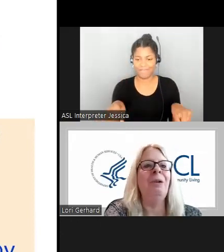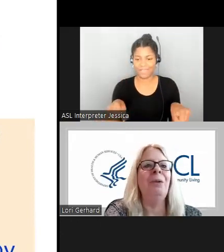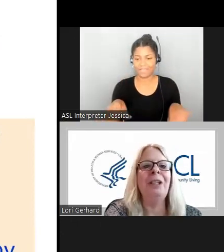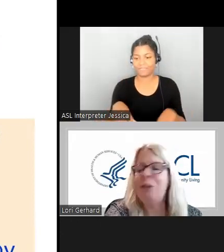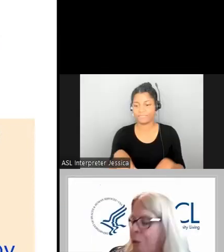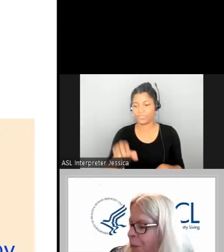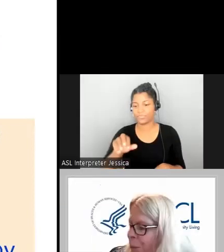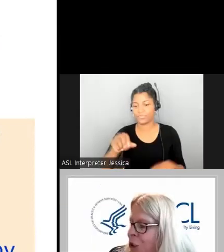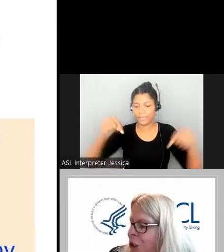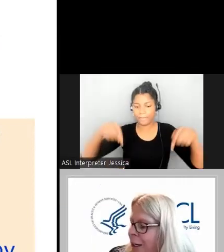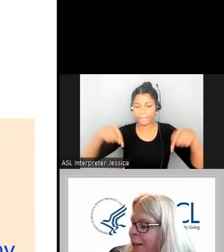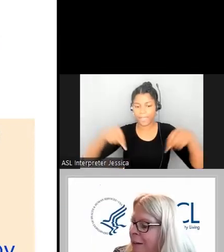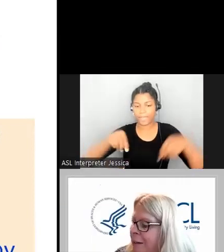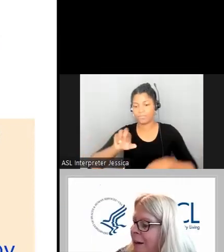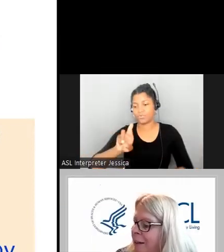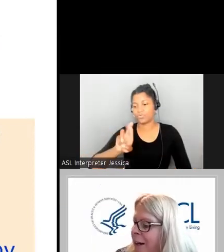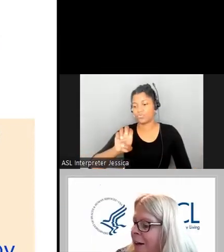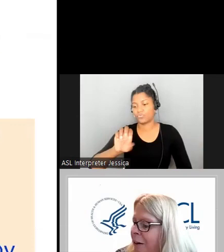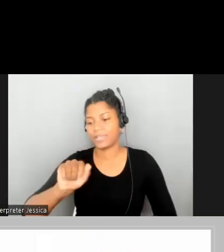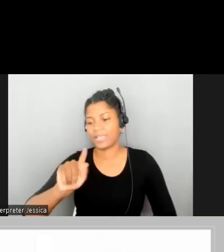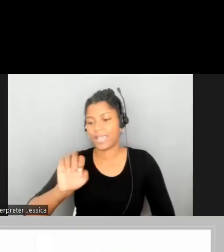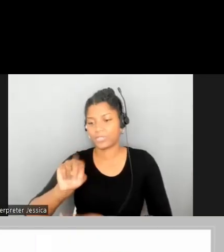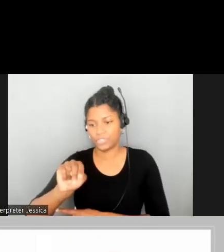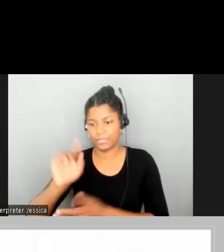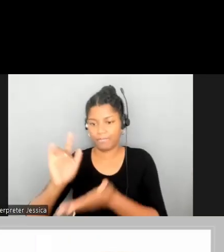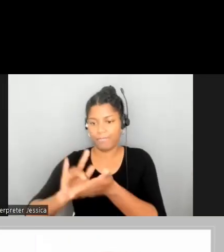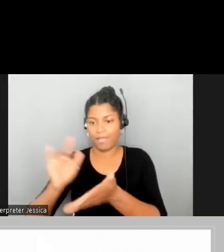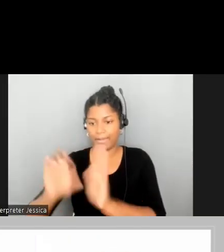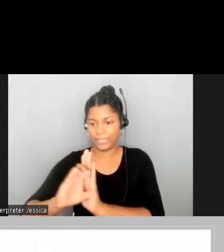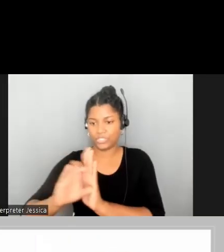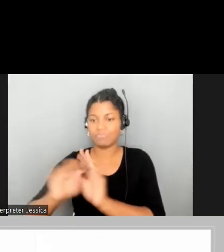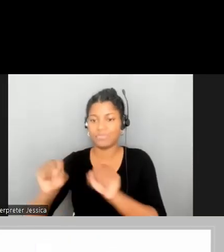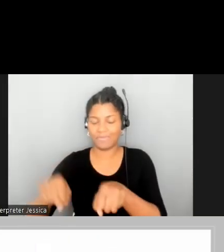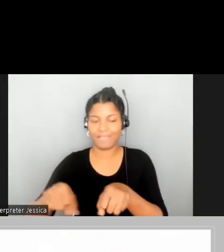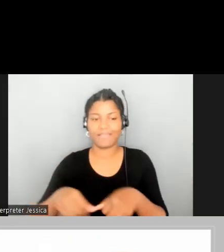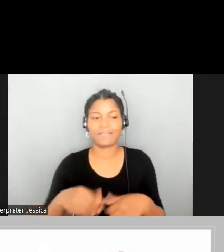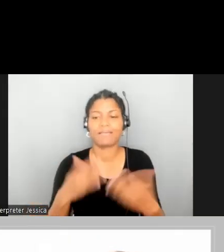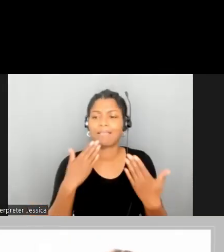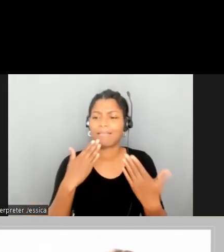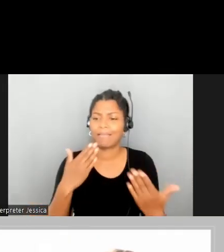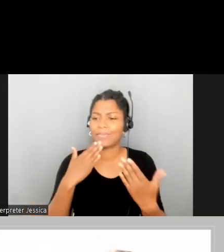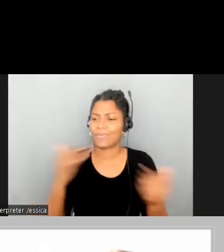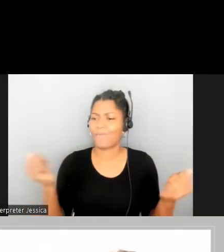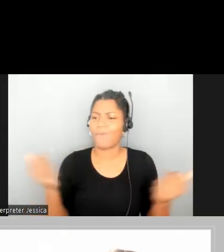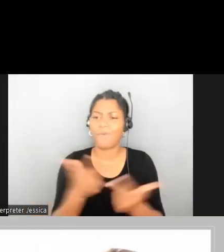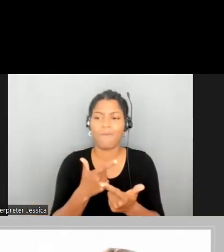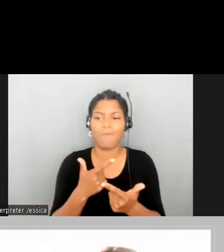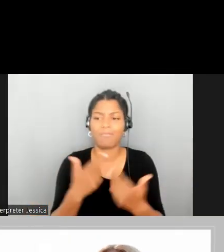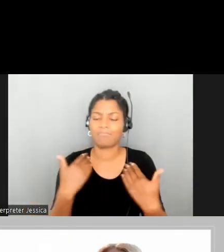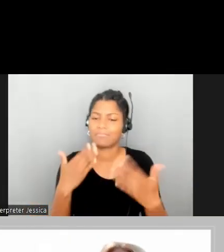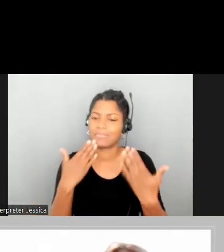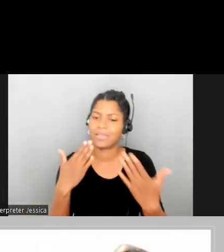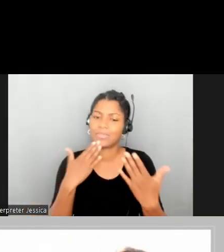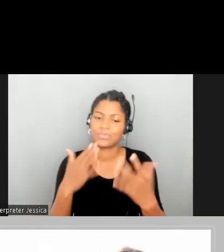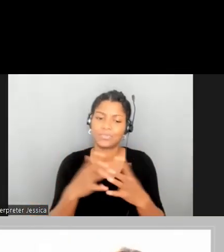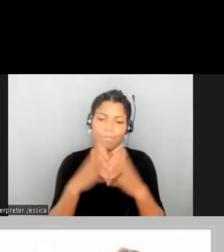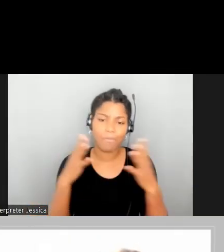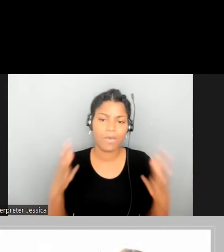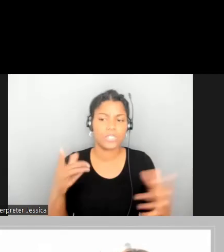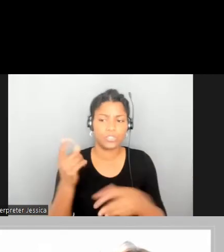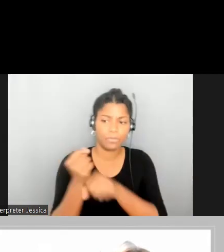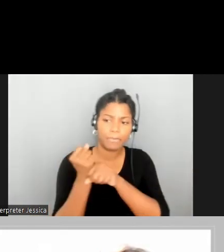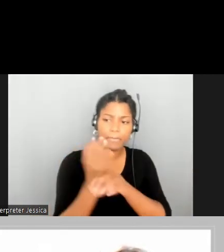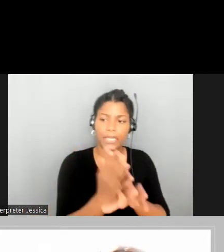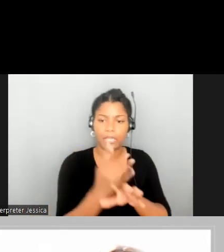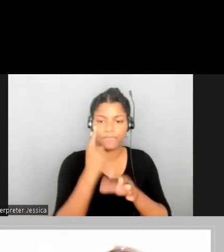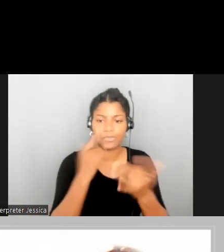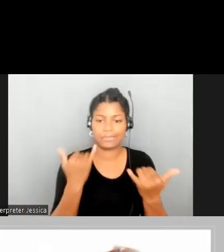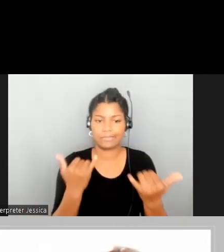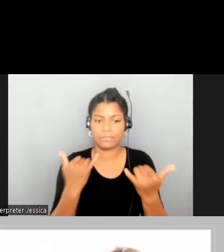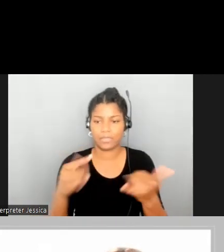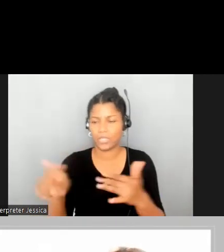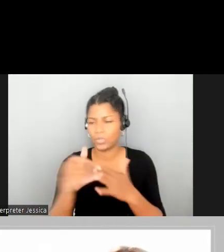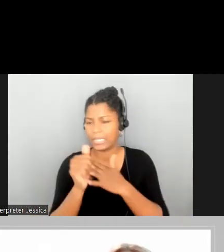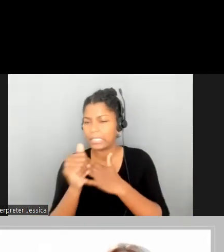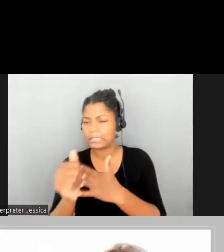We really appreciate you all and all the work in preparing today, your leadership and developing